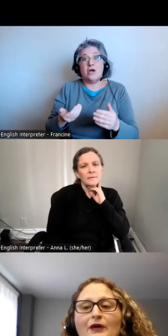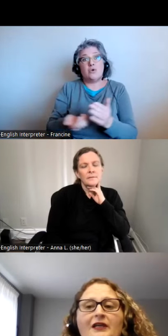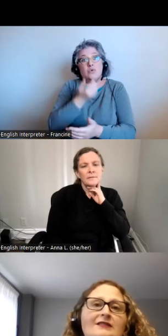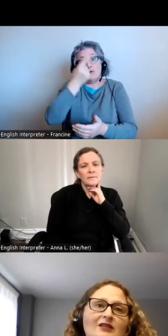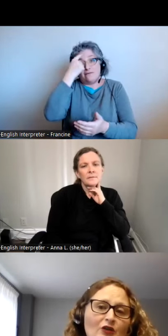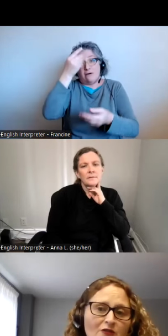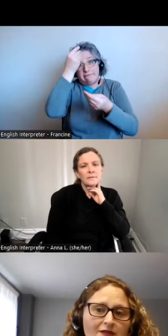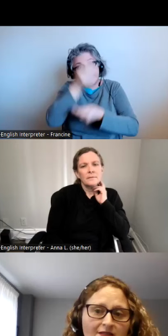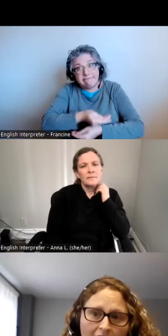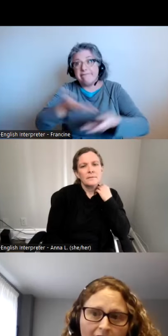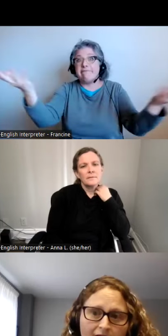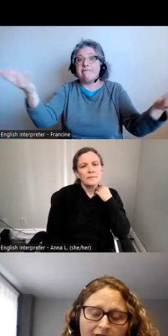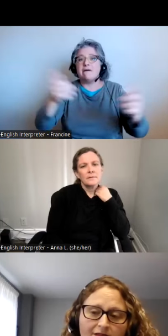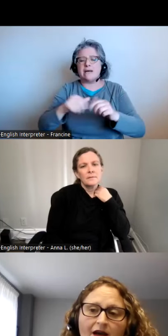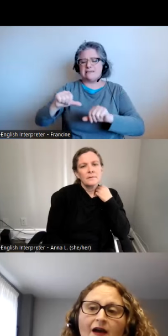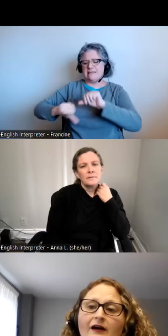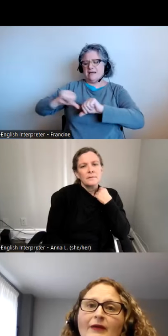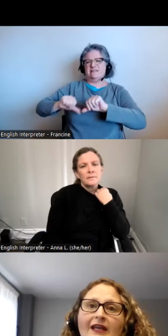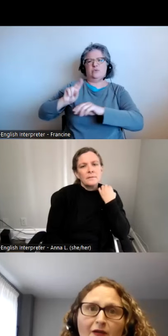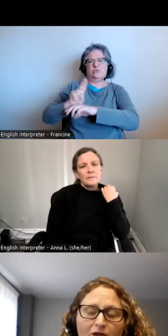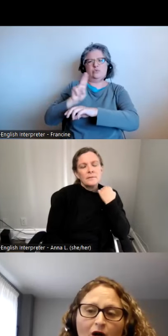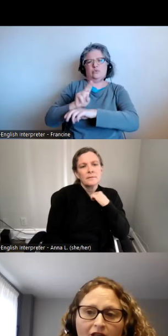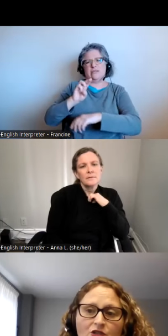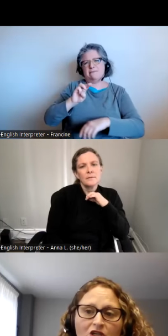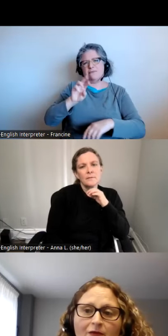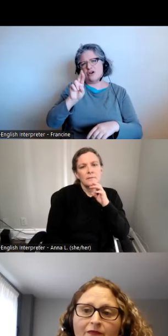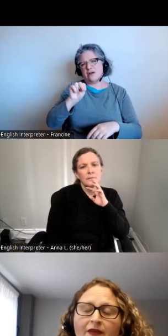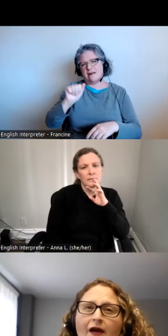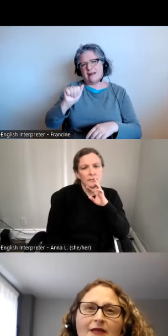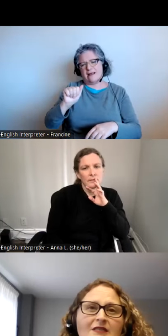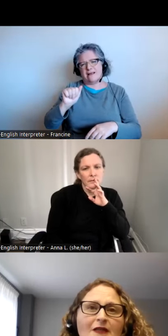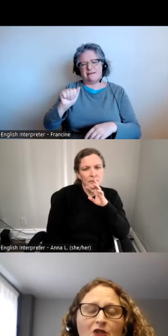. They feel like mRNA technology is very new and the